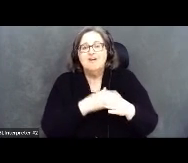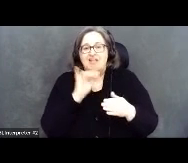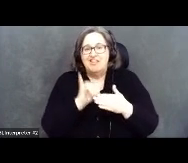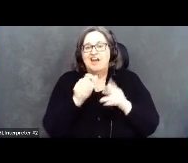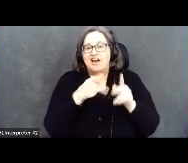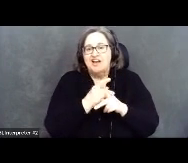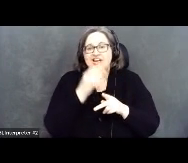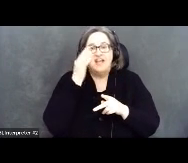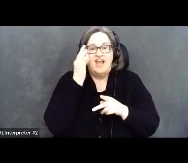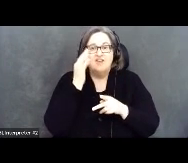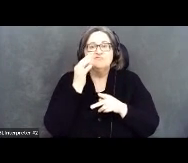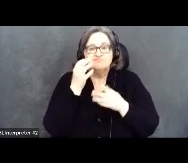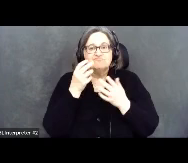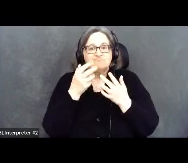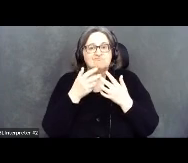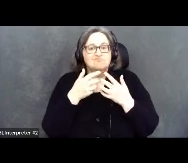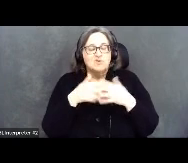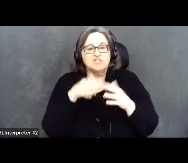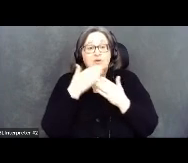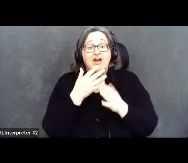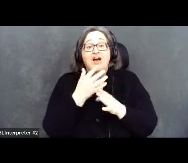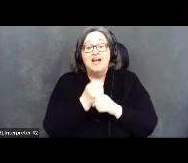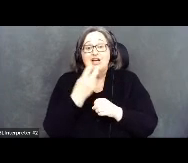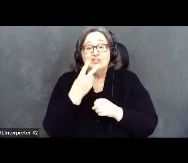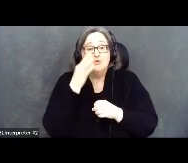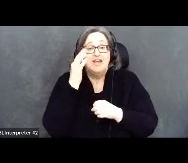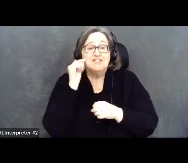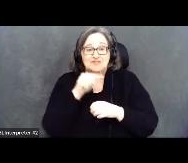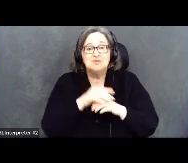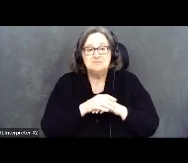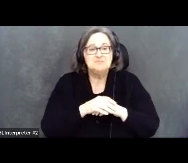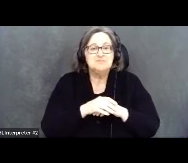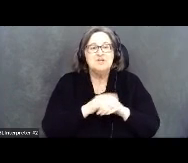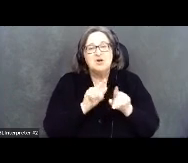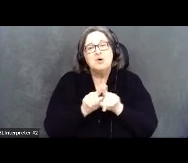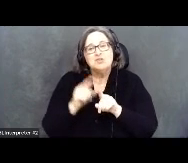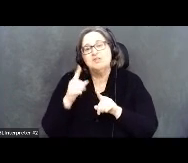The cats hack out with him. I got two of them. It is something else you have to take care of.